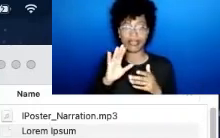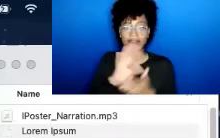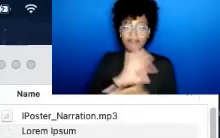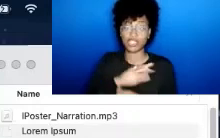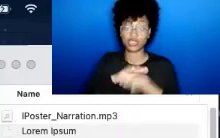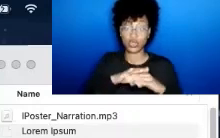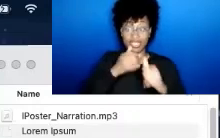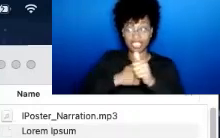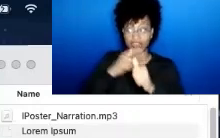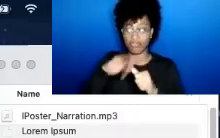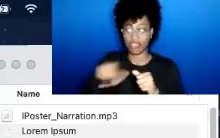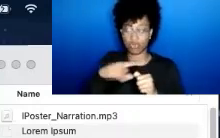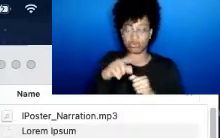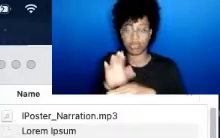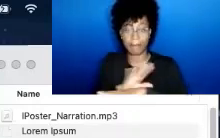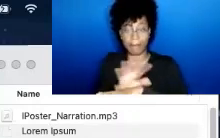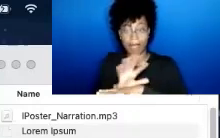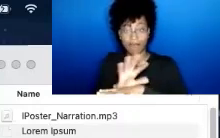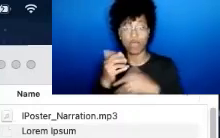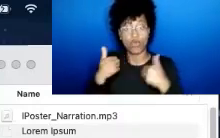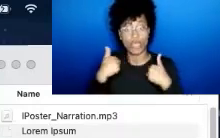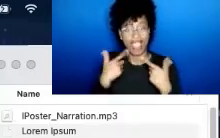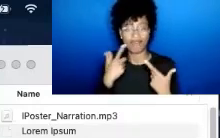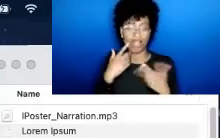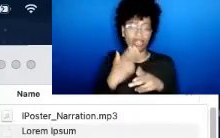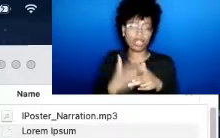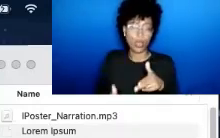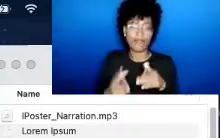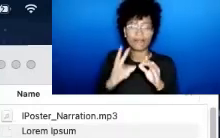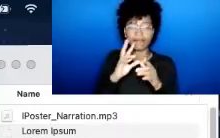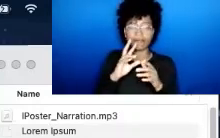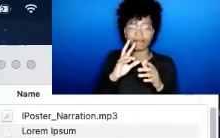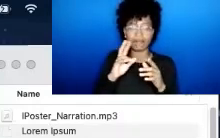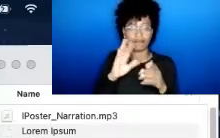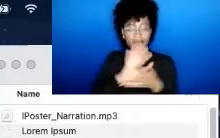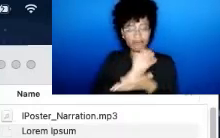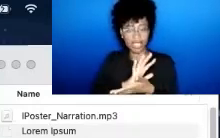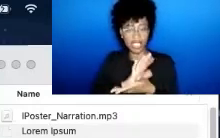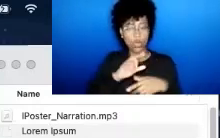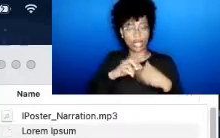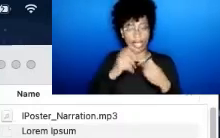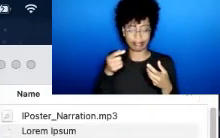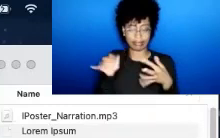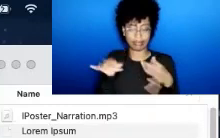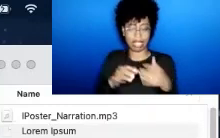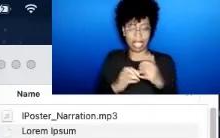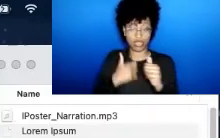we have a little tutorial about how to do that, 07:05:18 so that they can't be discovered on the other platform, but they can still